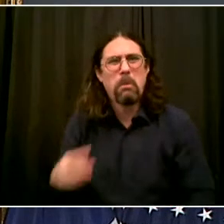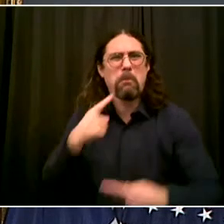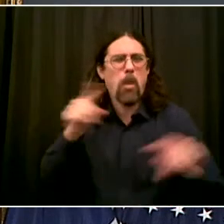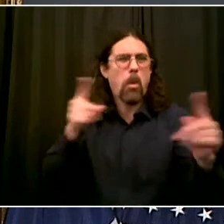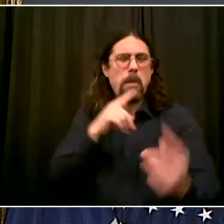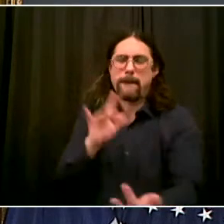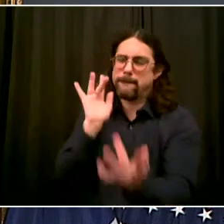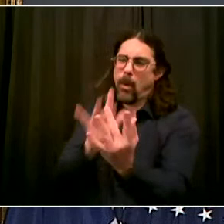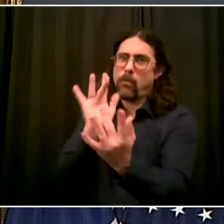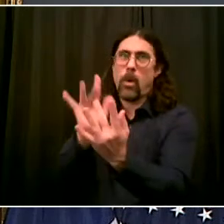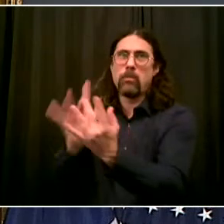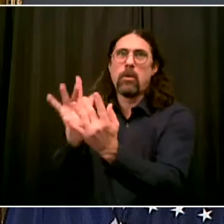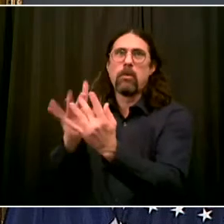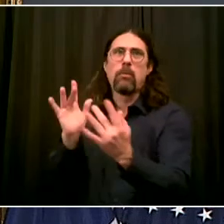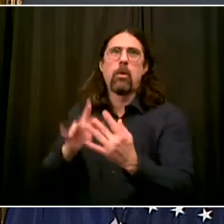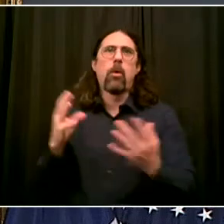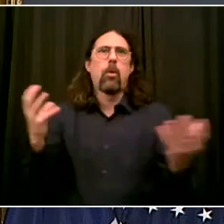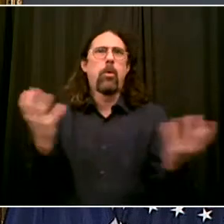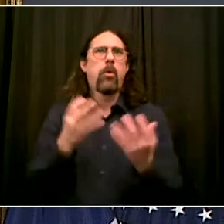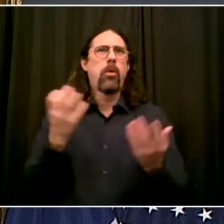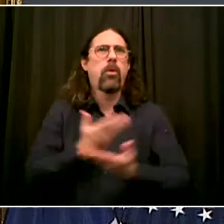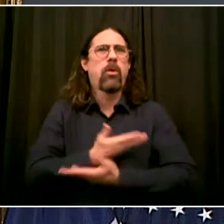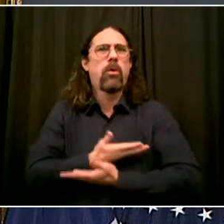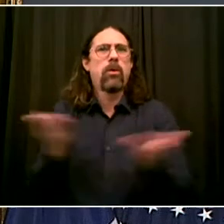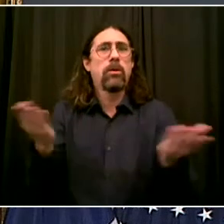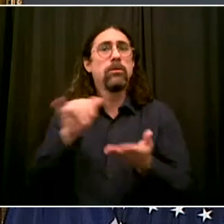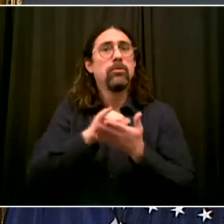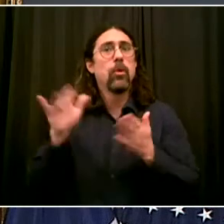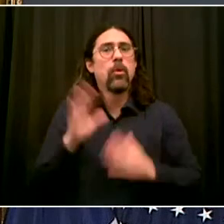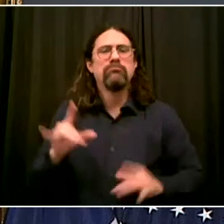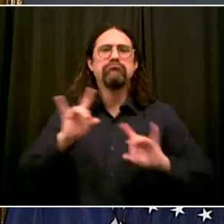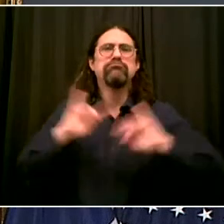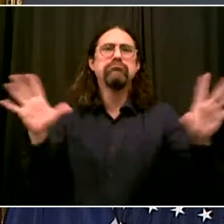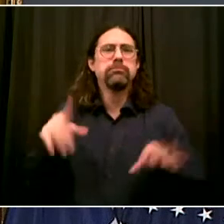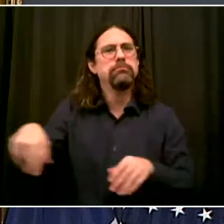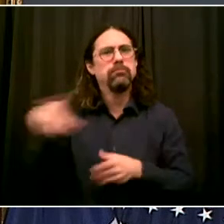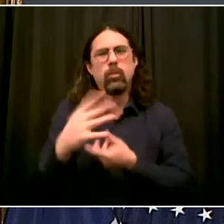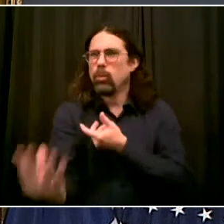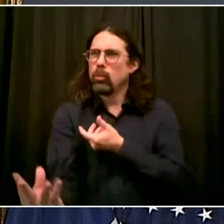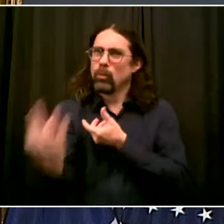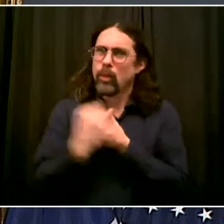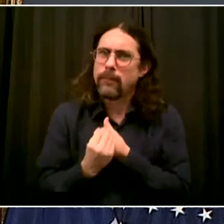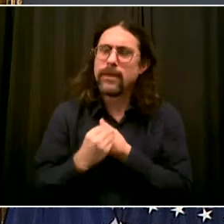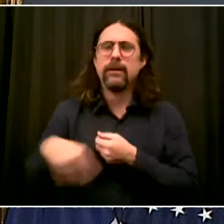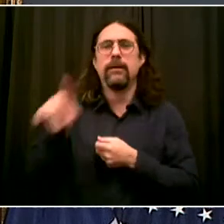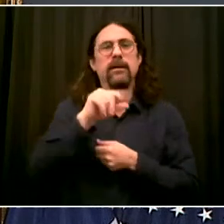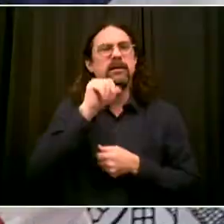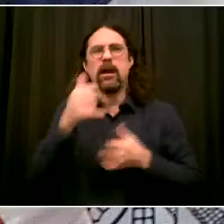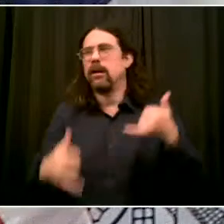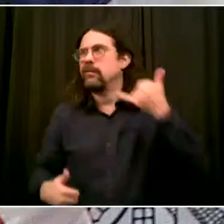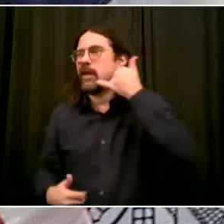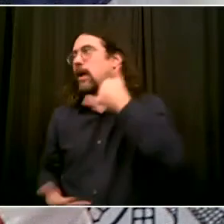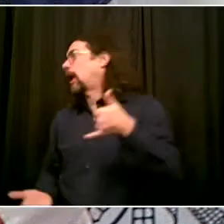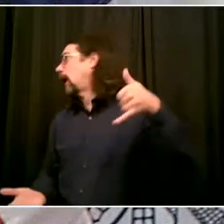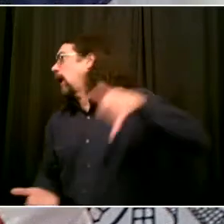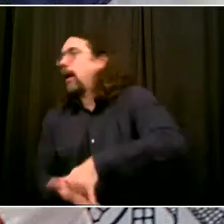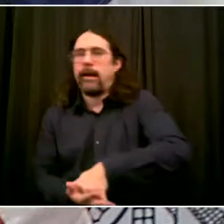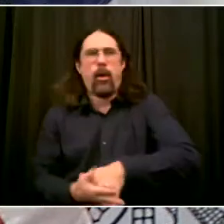CASES ACROSS NEW YORK CITY. NEW YORK CITIERS ARARE COMOMNGI TOGETHER, GETTING ESTTETED, A AND PAPAIRTCIPATII.NG